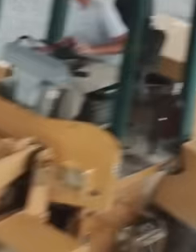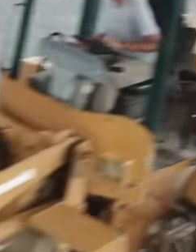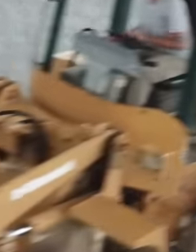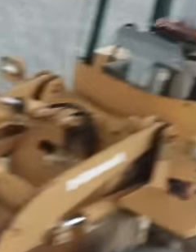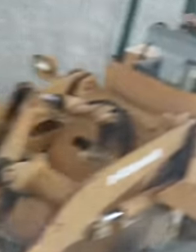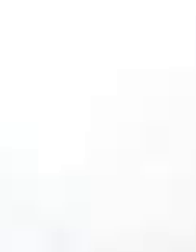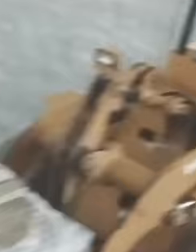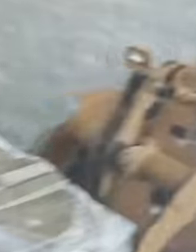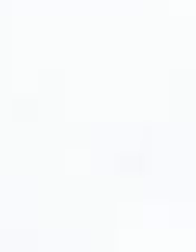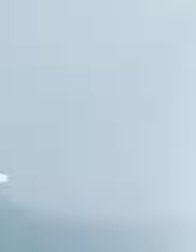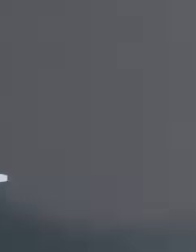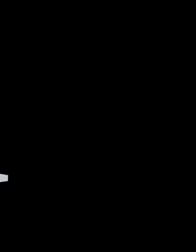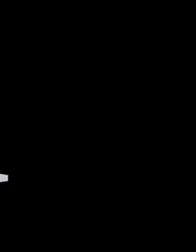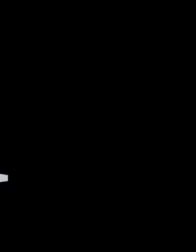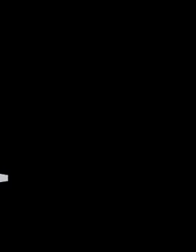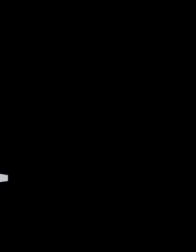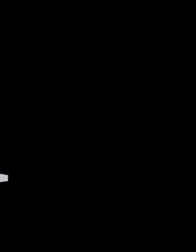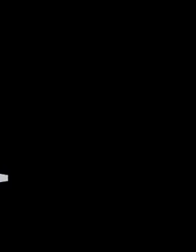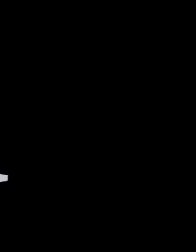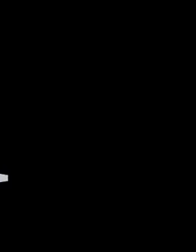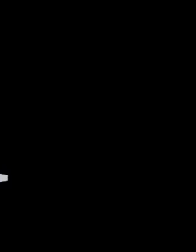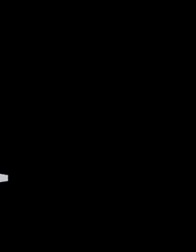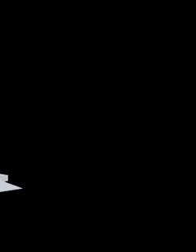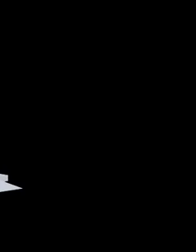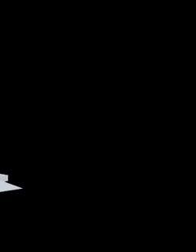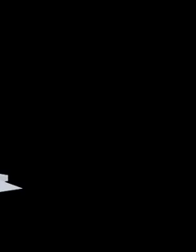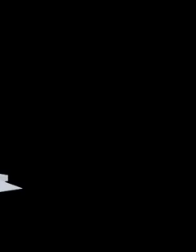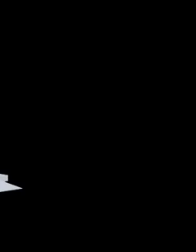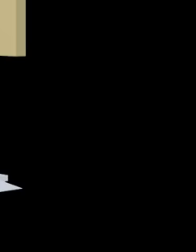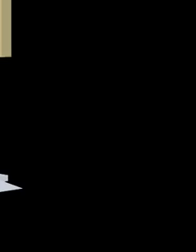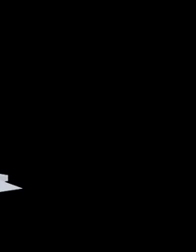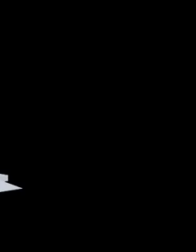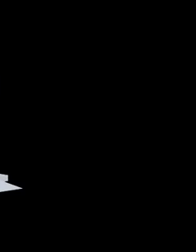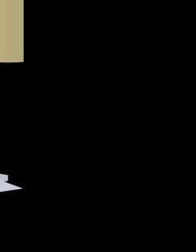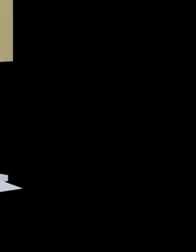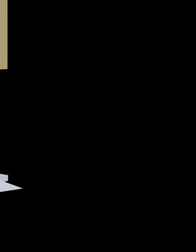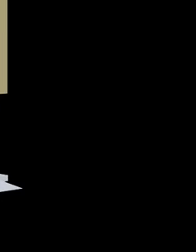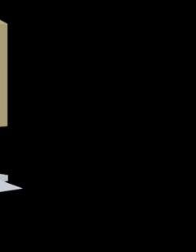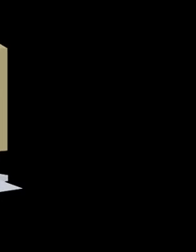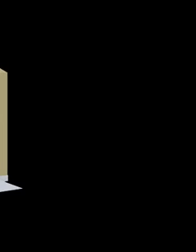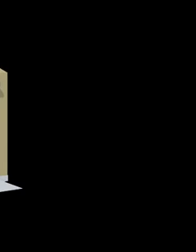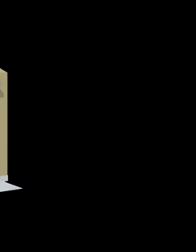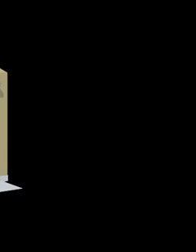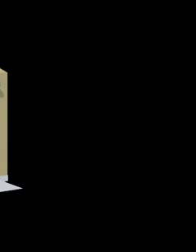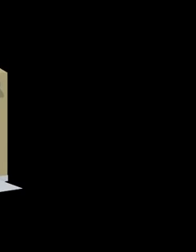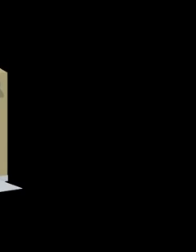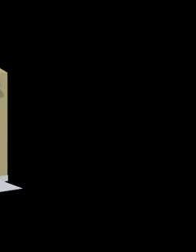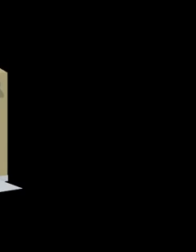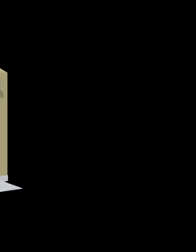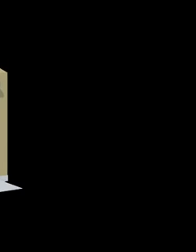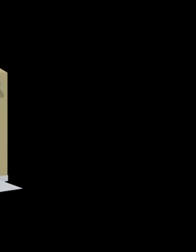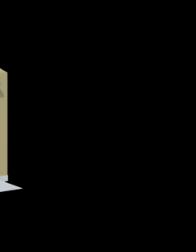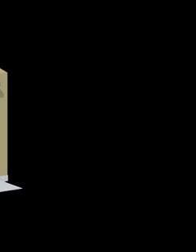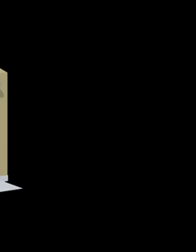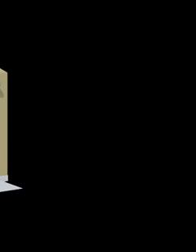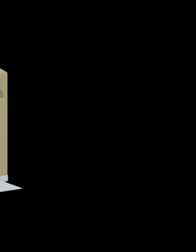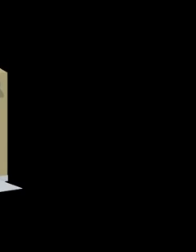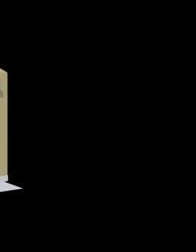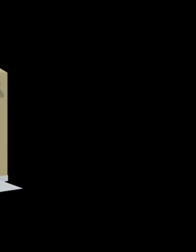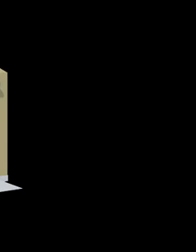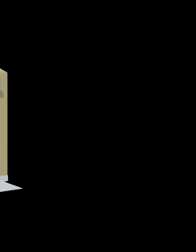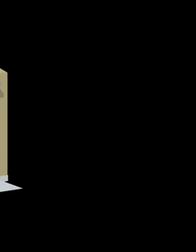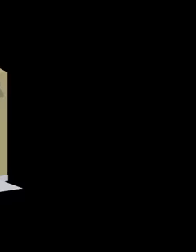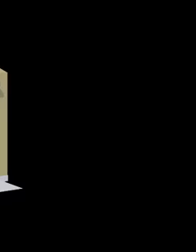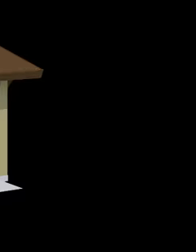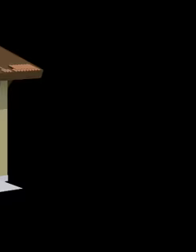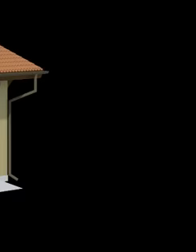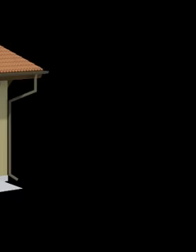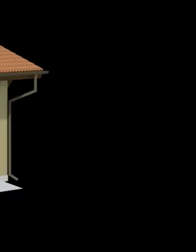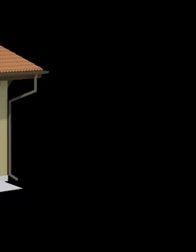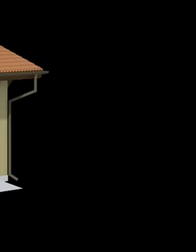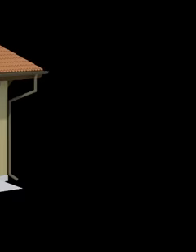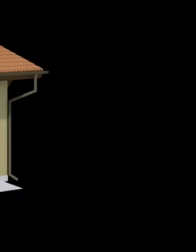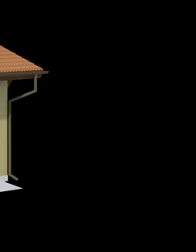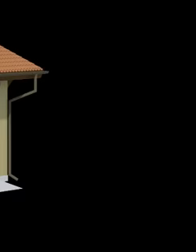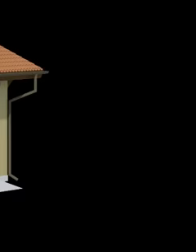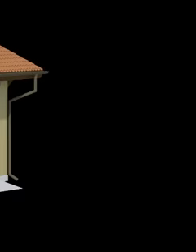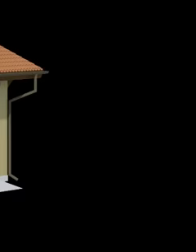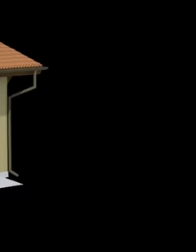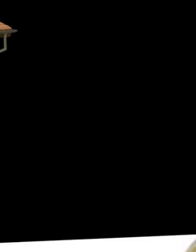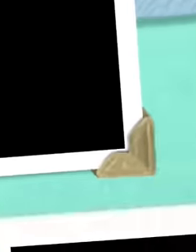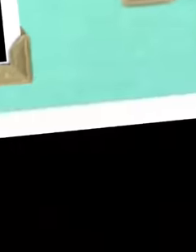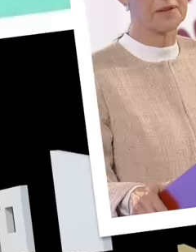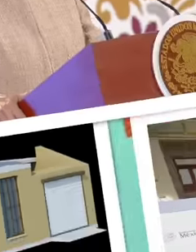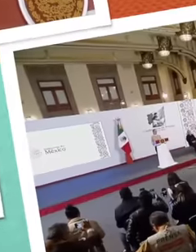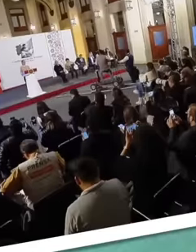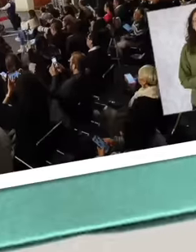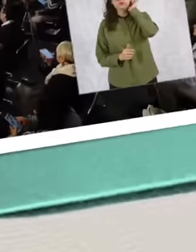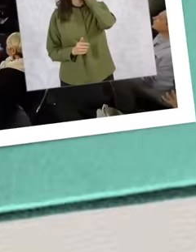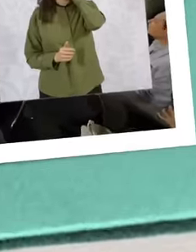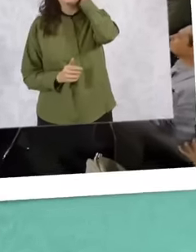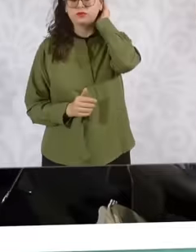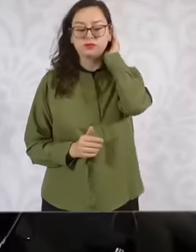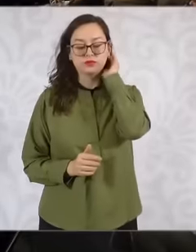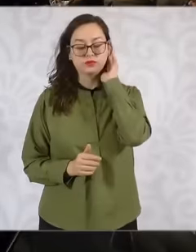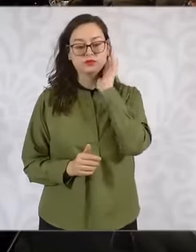is always looking for how to help the poorest those who have the least and the team